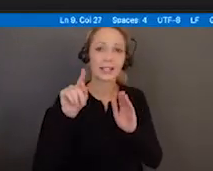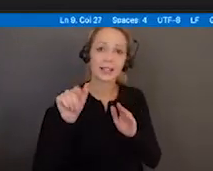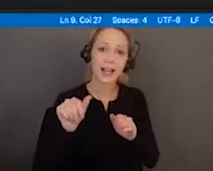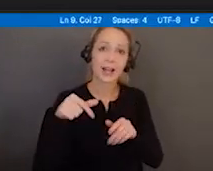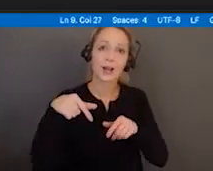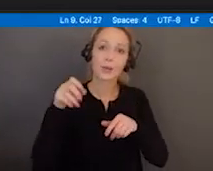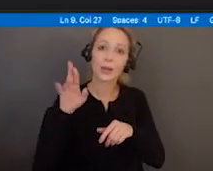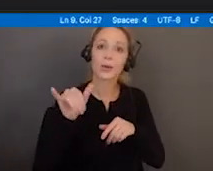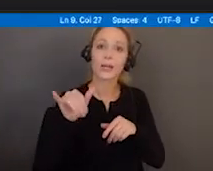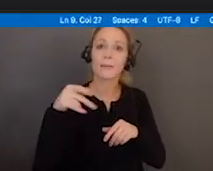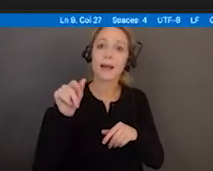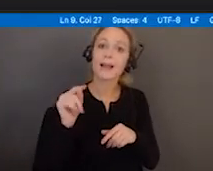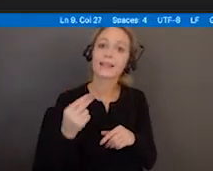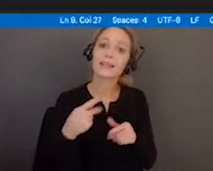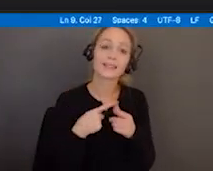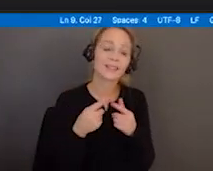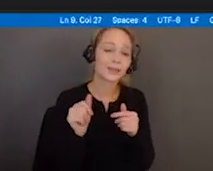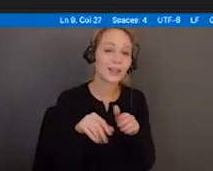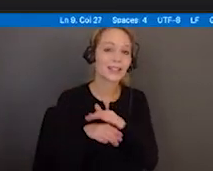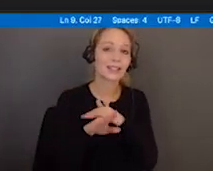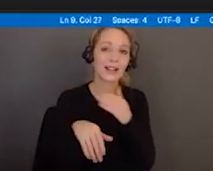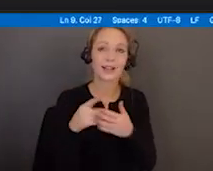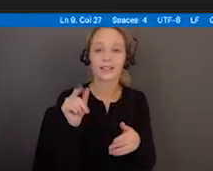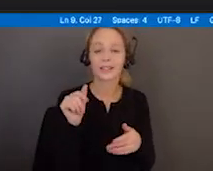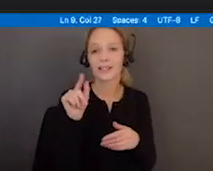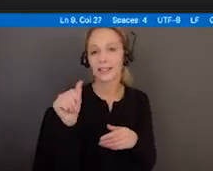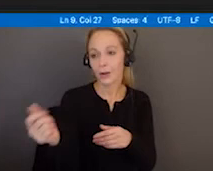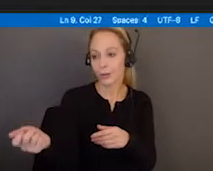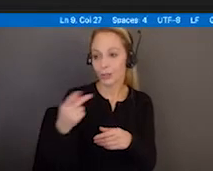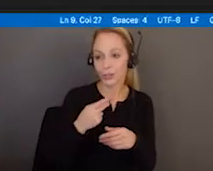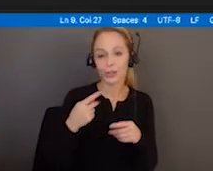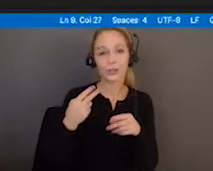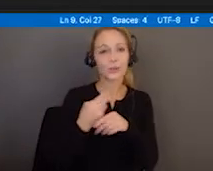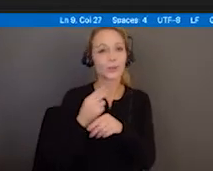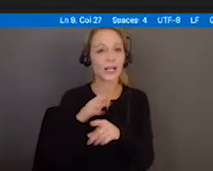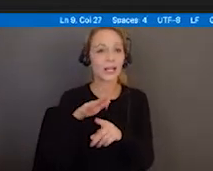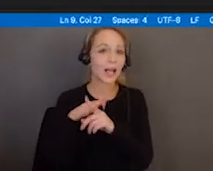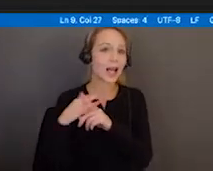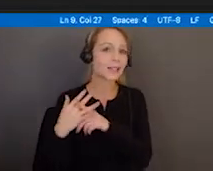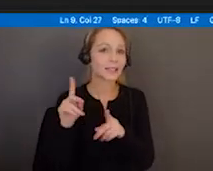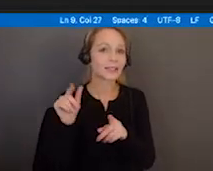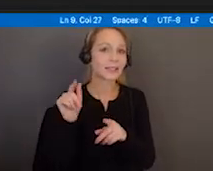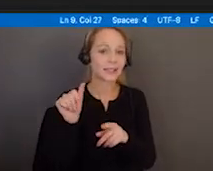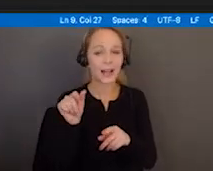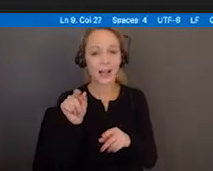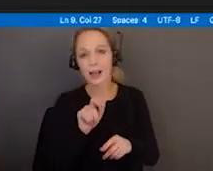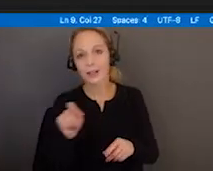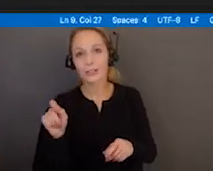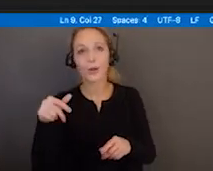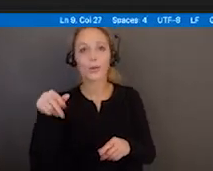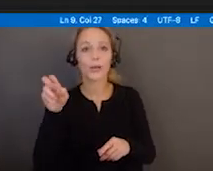AND ACCESS THE DATA RETURNED FROM THE QUERY USING THE CONTEXT KEY DATA UNDERSCORE QUERY SO BACK TO THE DESIGN